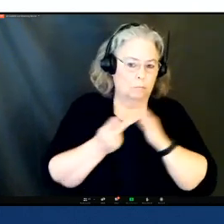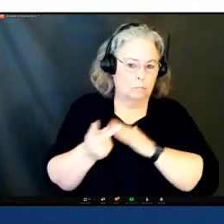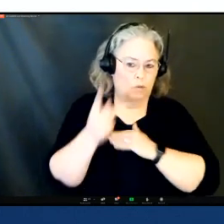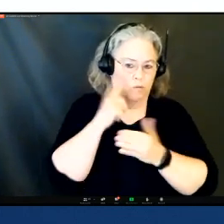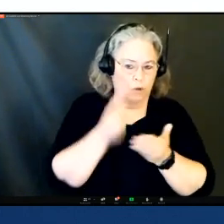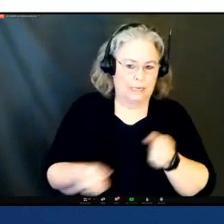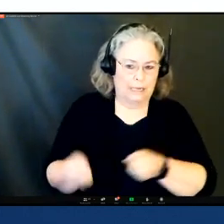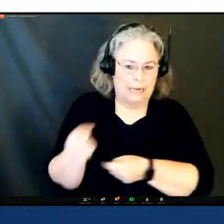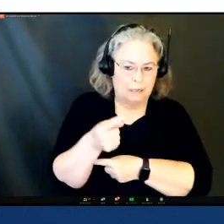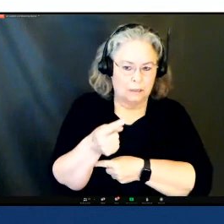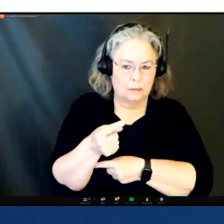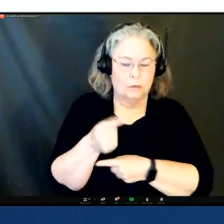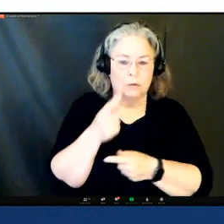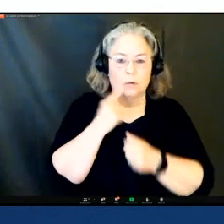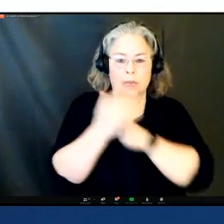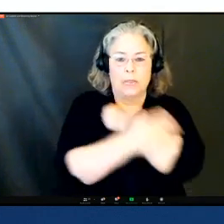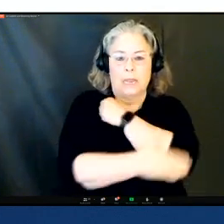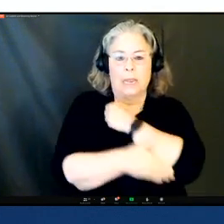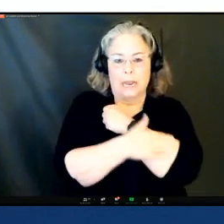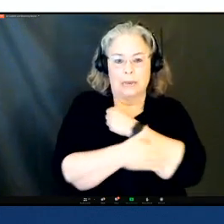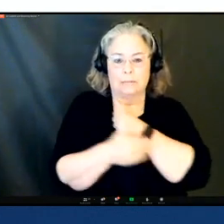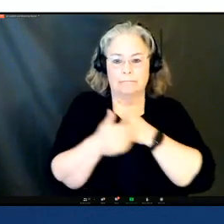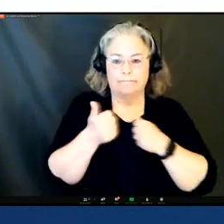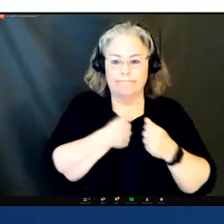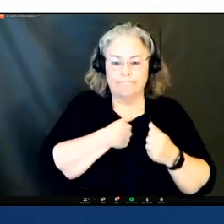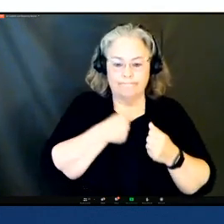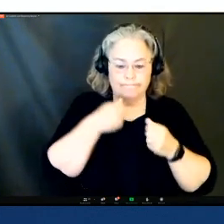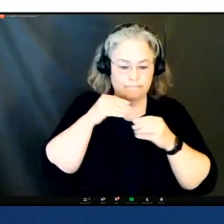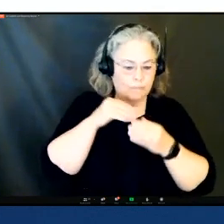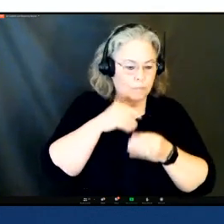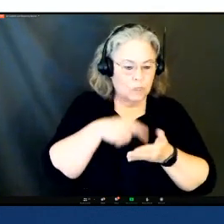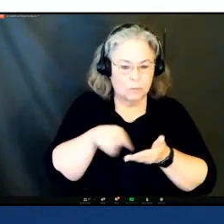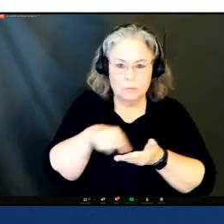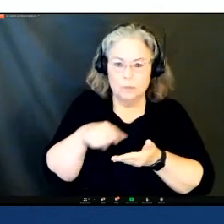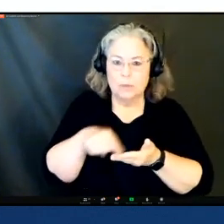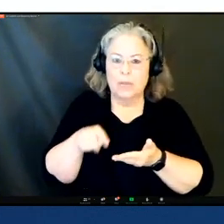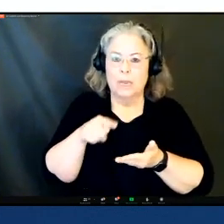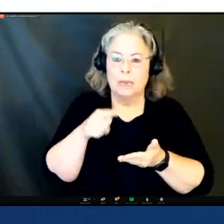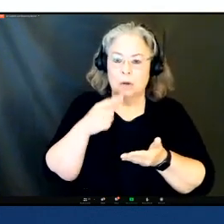So looking at the county's discretionary revenues, despite initial concerns about the potential negative